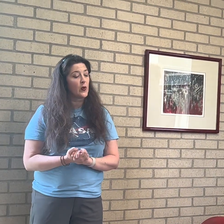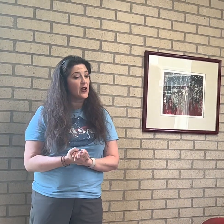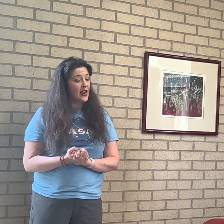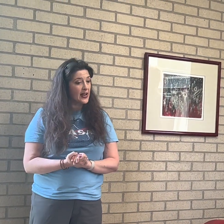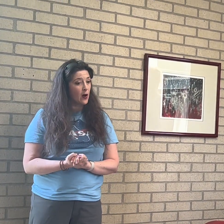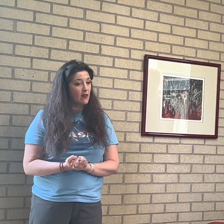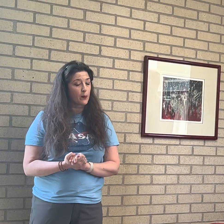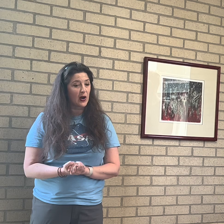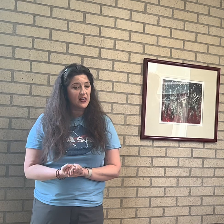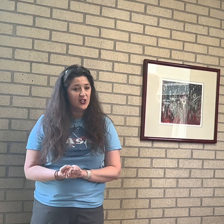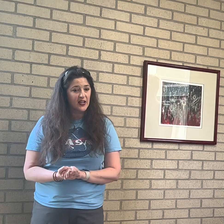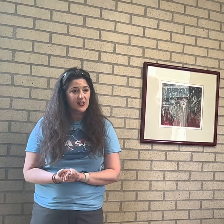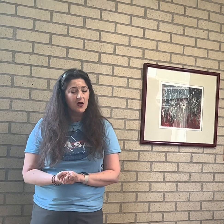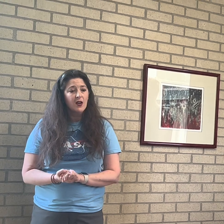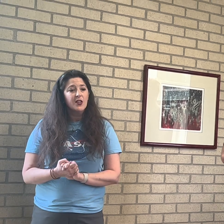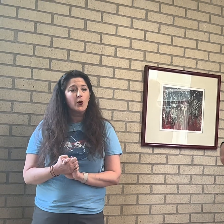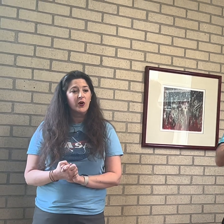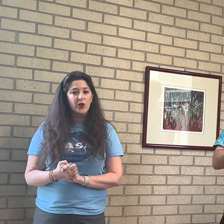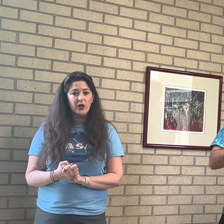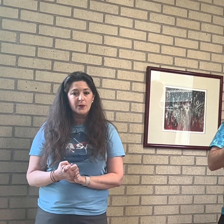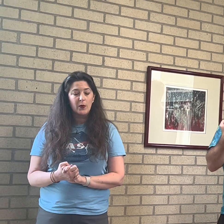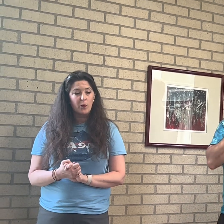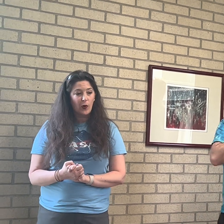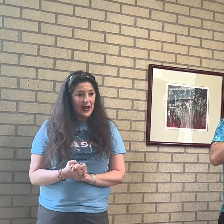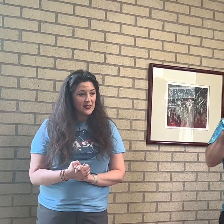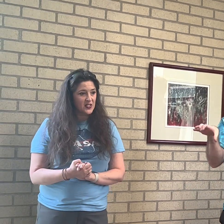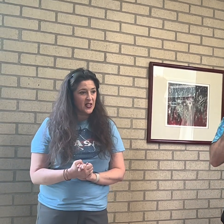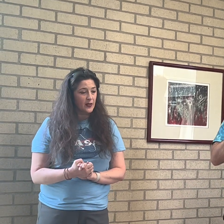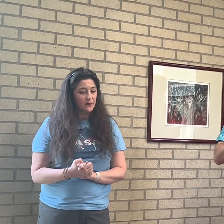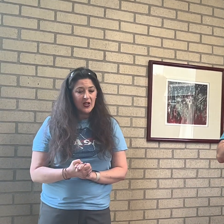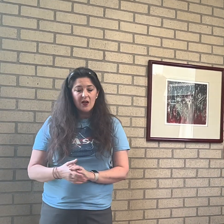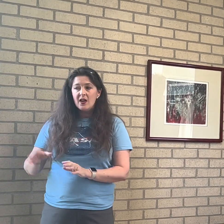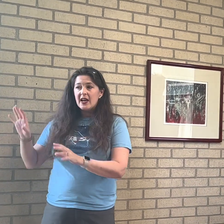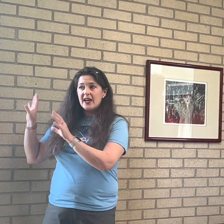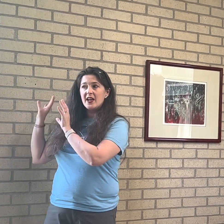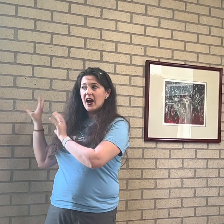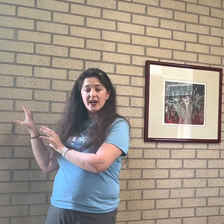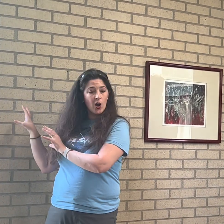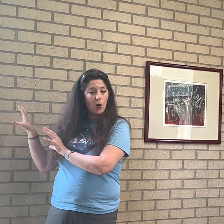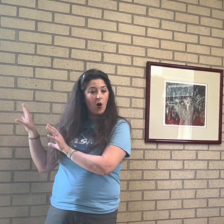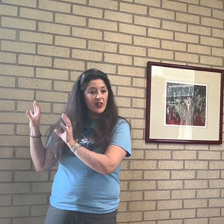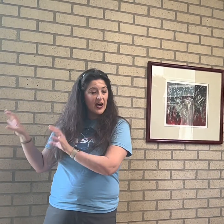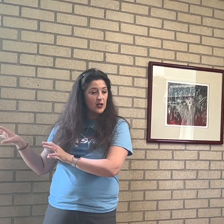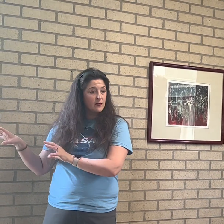doing. We right now have a project that we're going to be practicing in Idaho on the Idaho